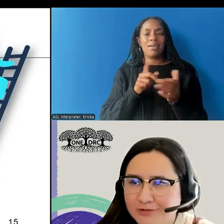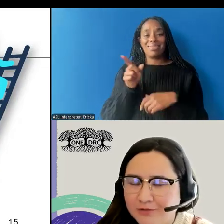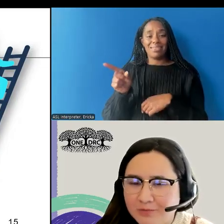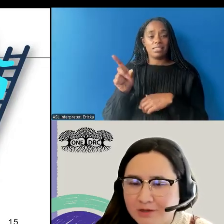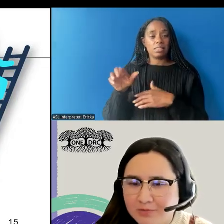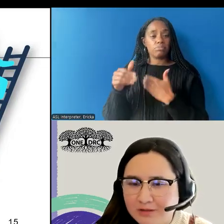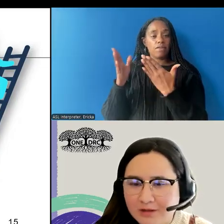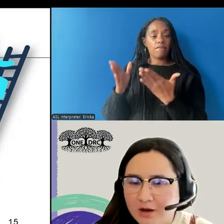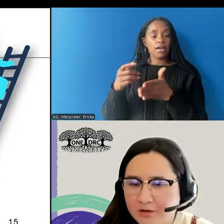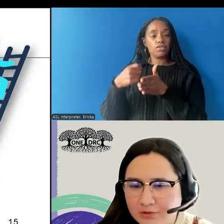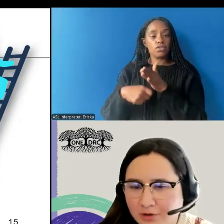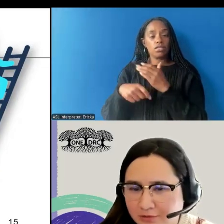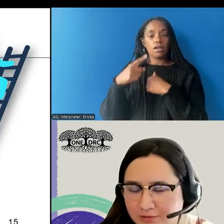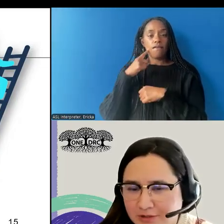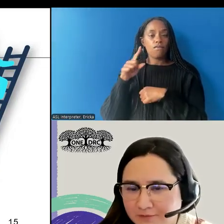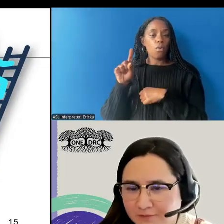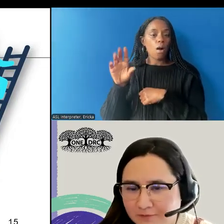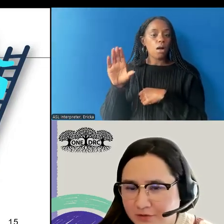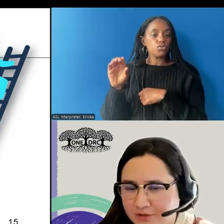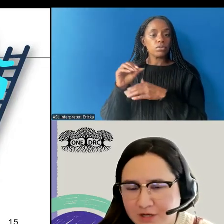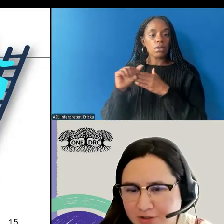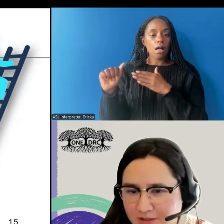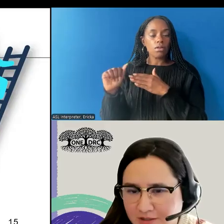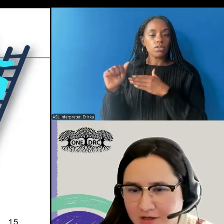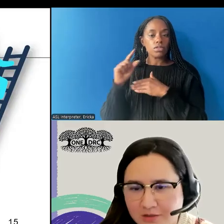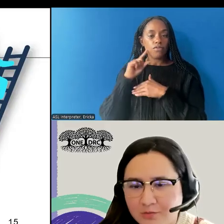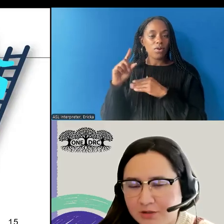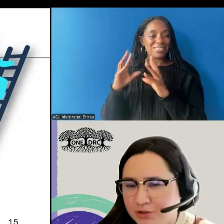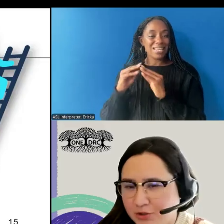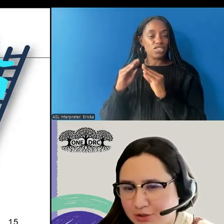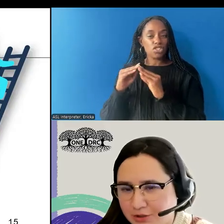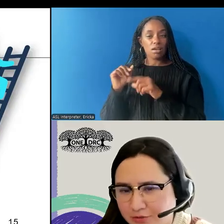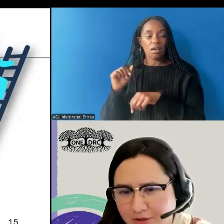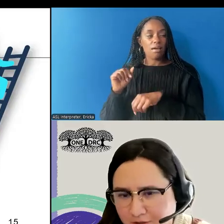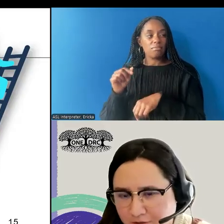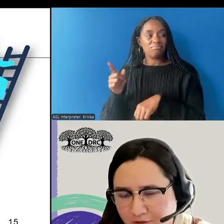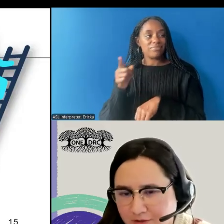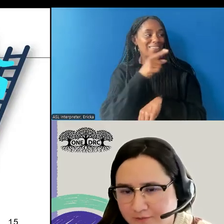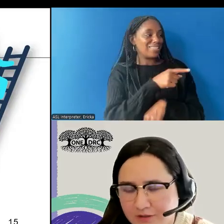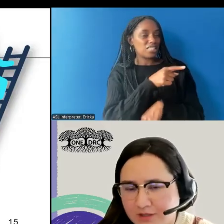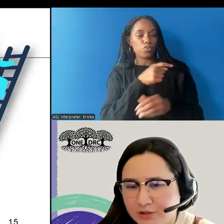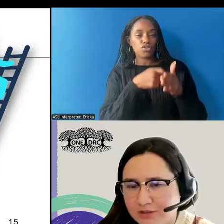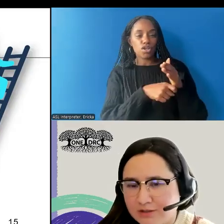for maybe like $100 for the session. Another one is charging $300 for the session.